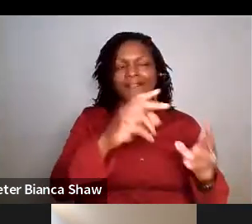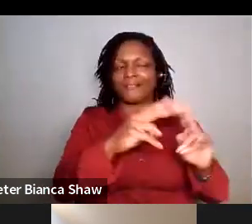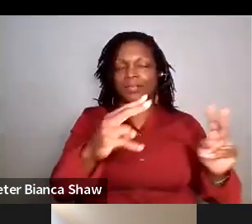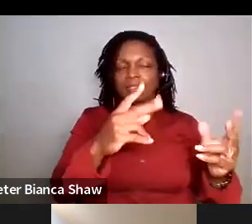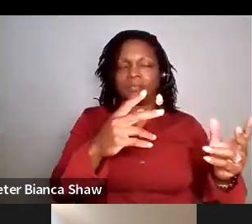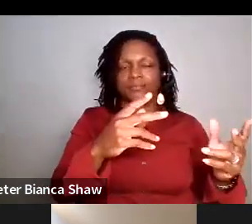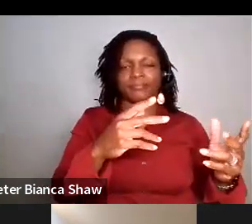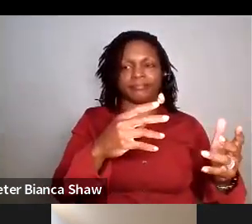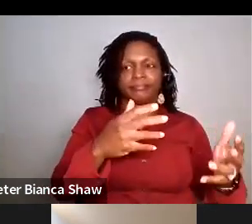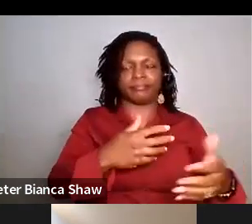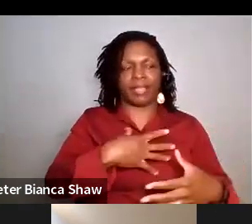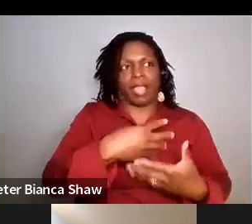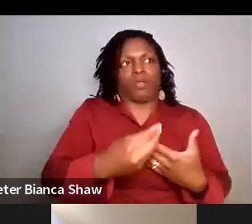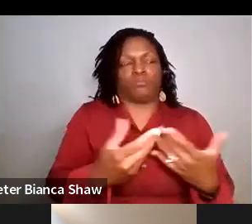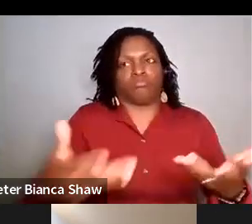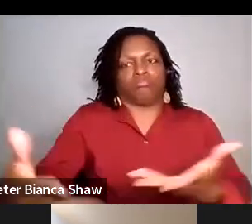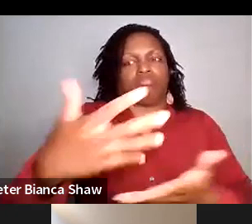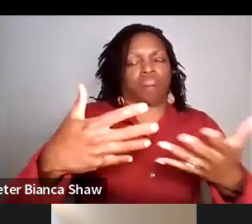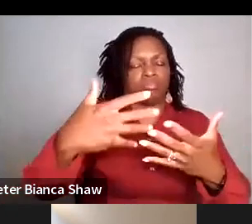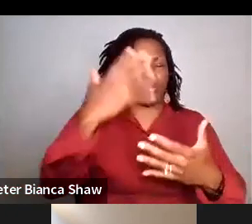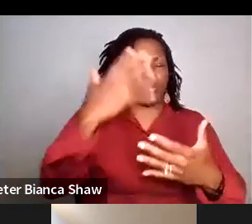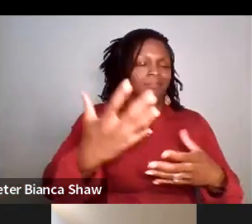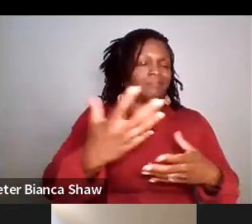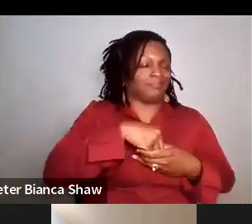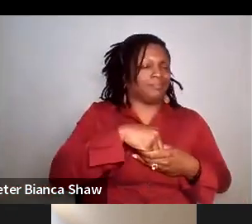But at the same time it's just I find it easier to relate, due to the fact that I have a disability.